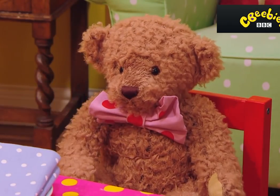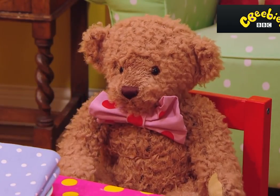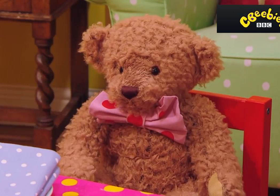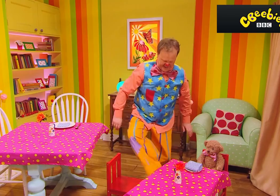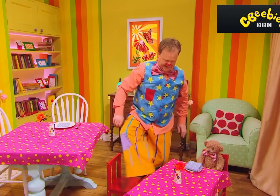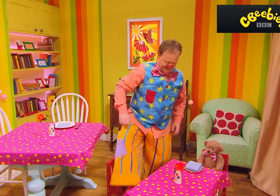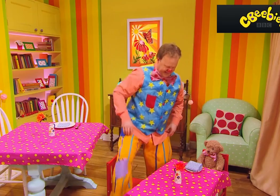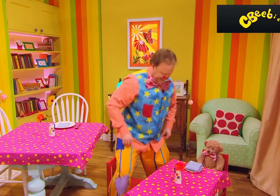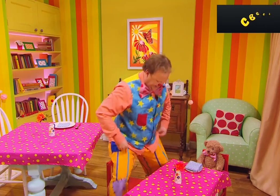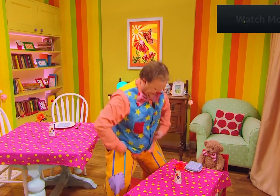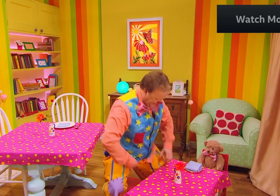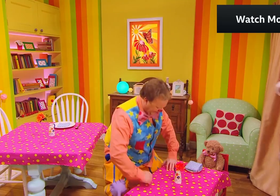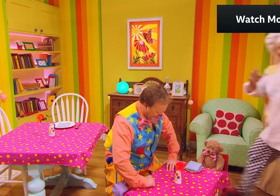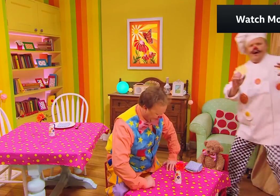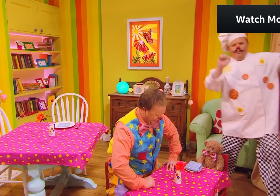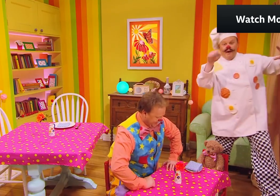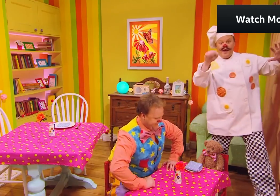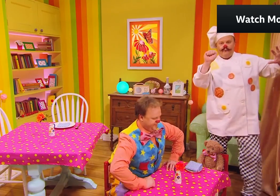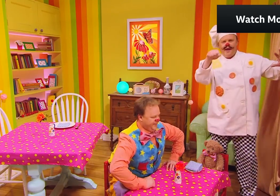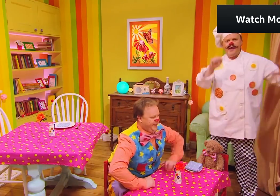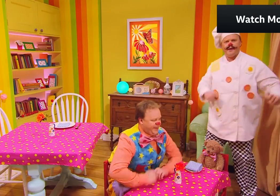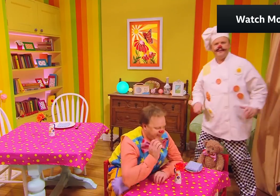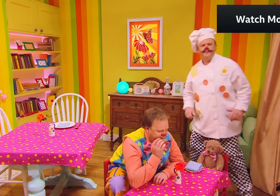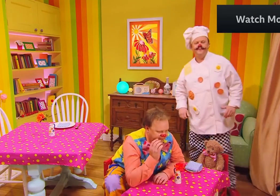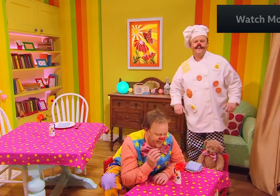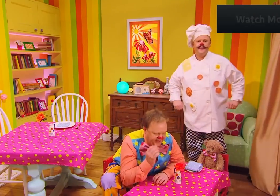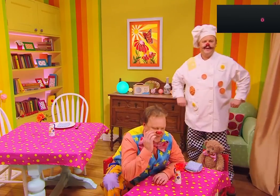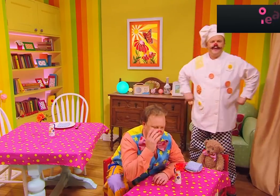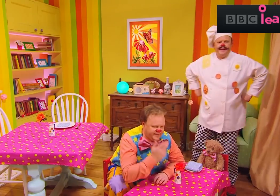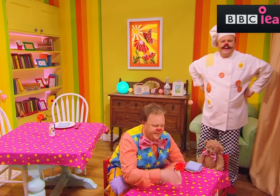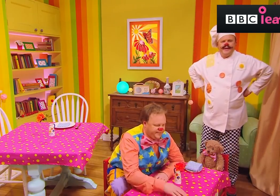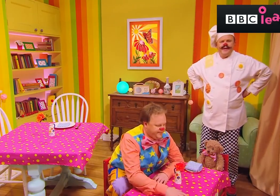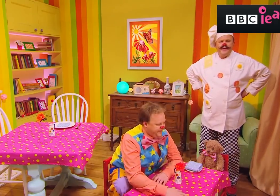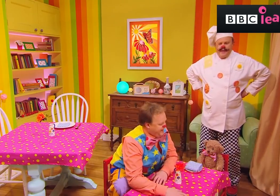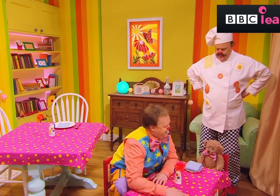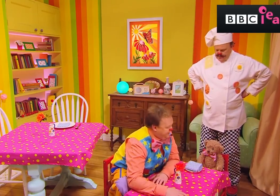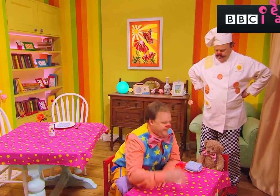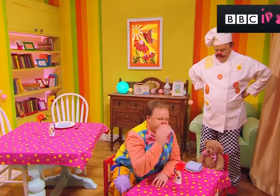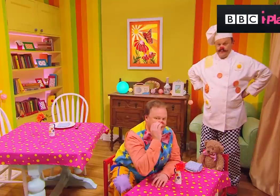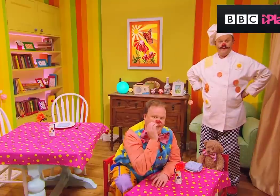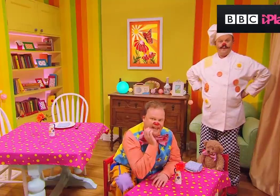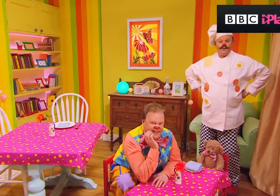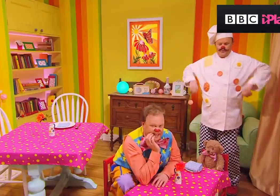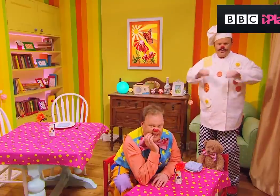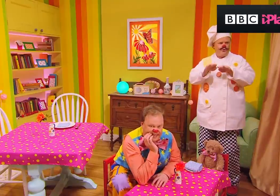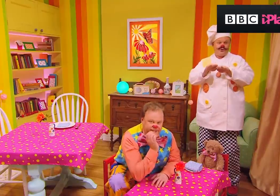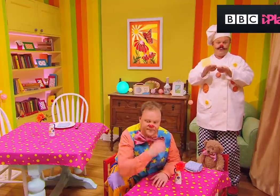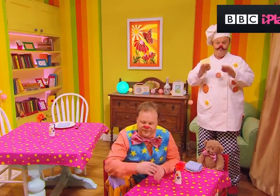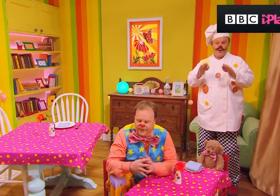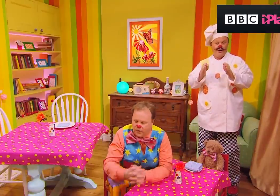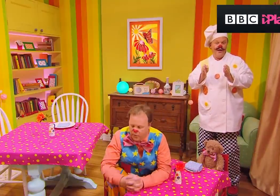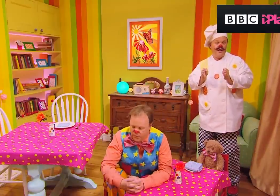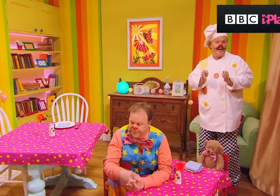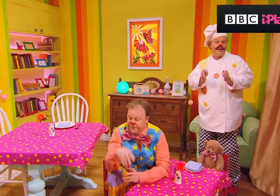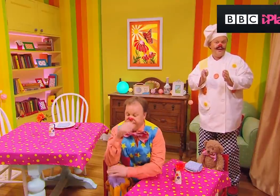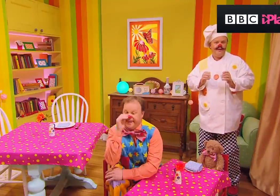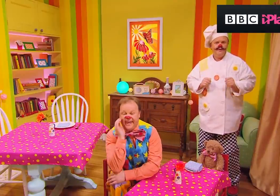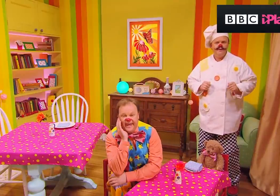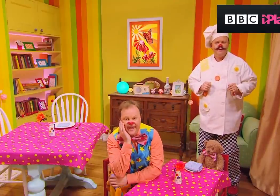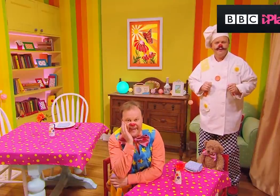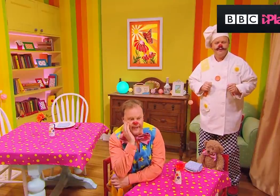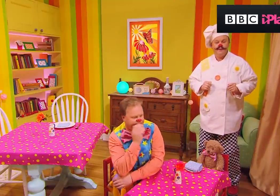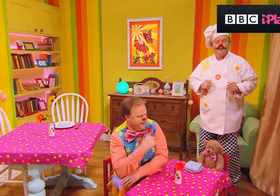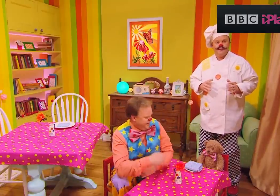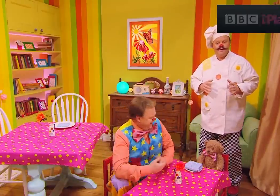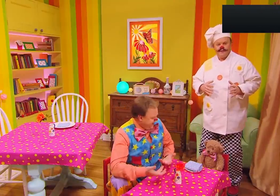chef tumble ah wait wait this table is too small for mr tumble too small yes too small